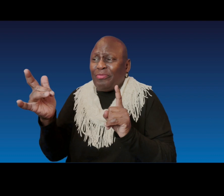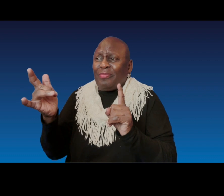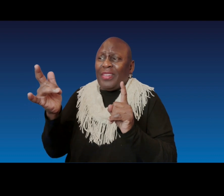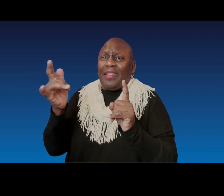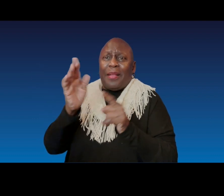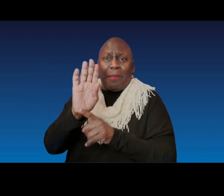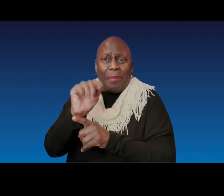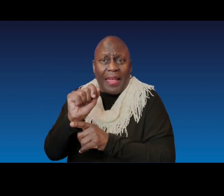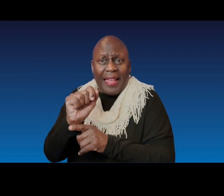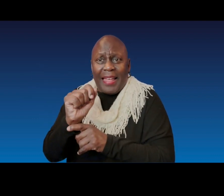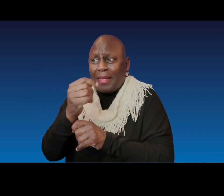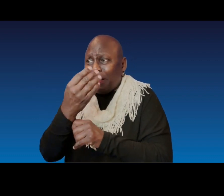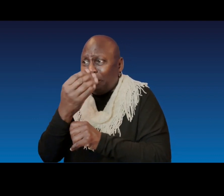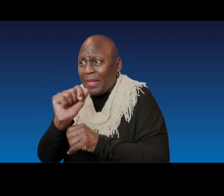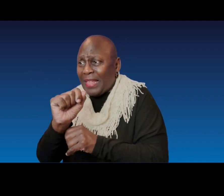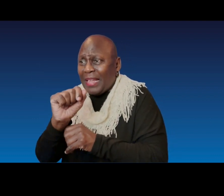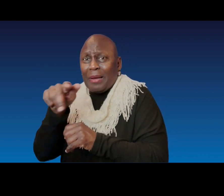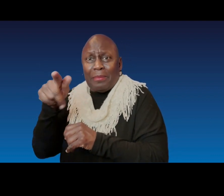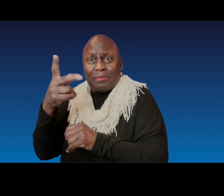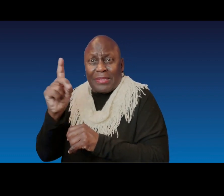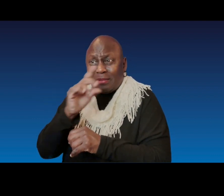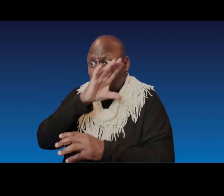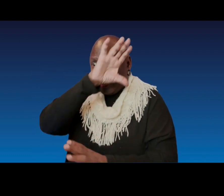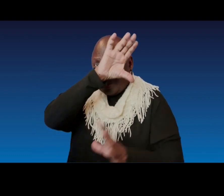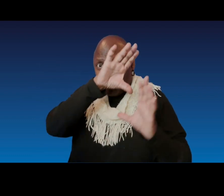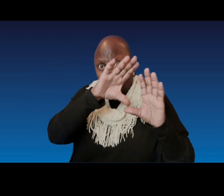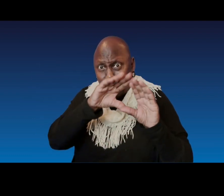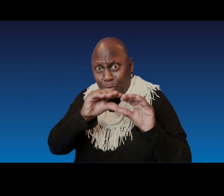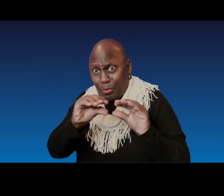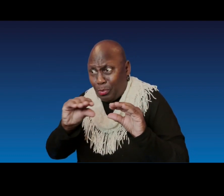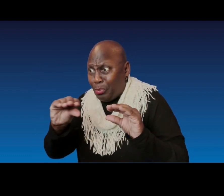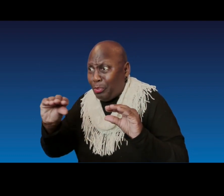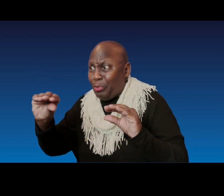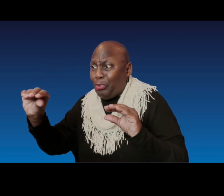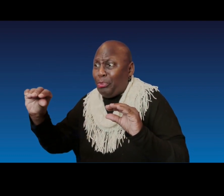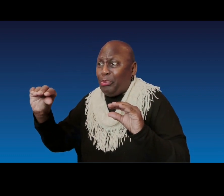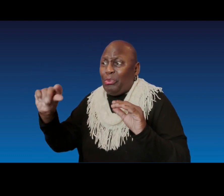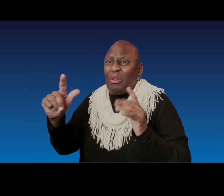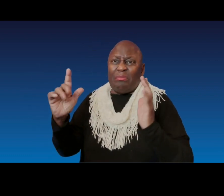And then in college, for the bachelors, master's or doctoral degrees